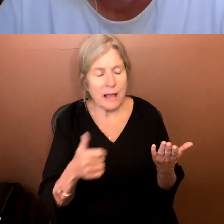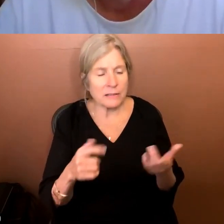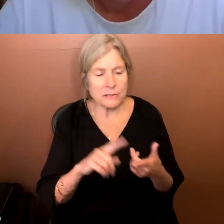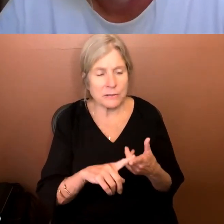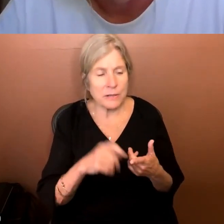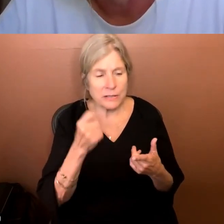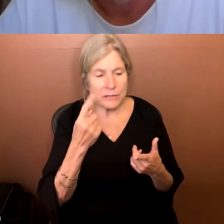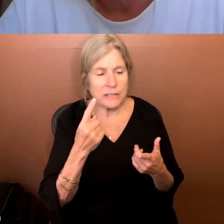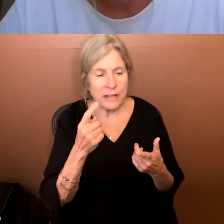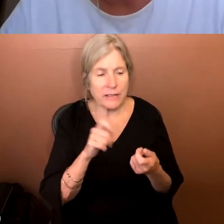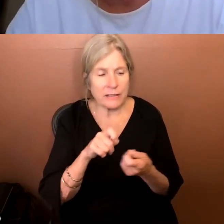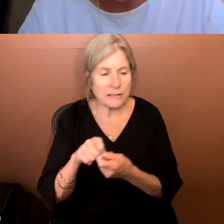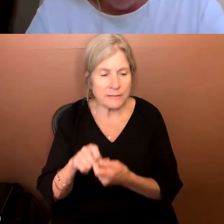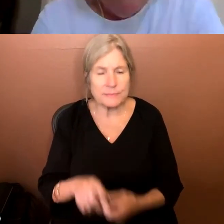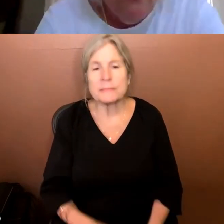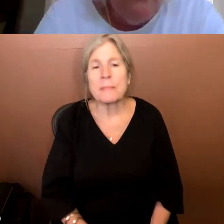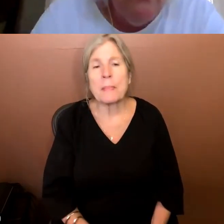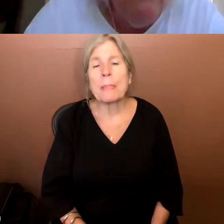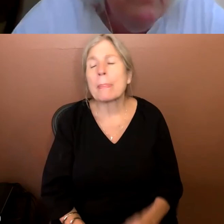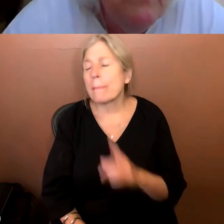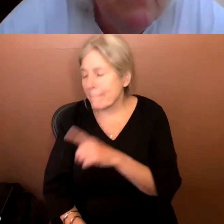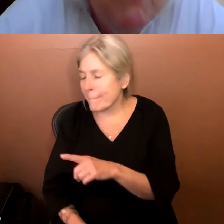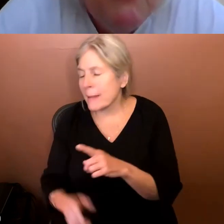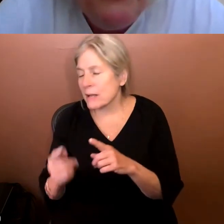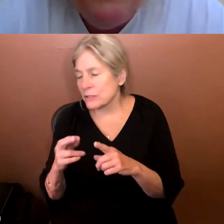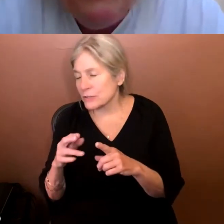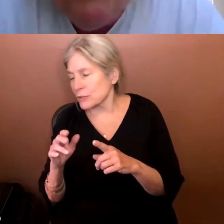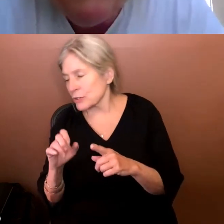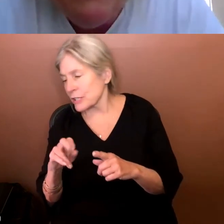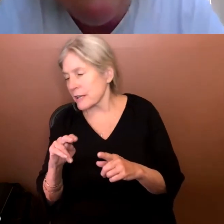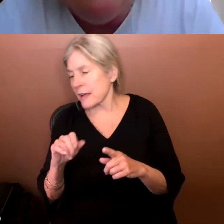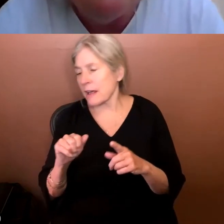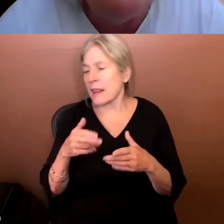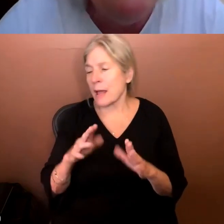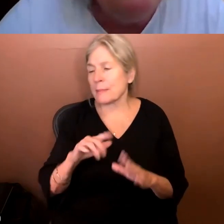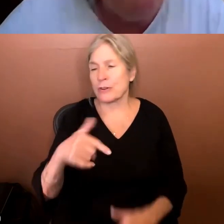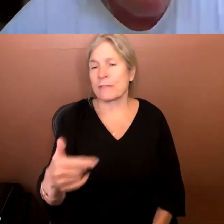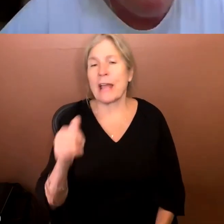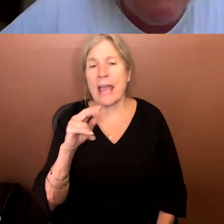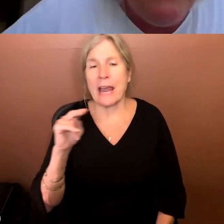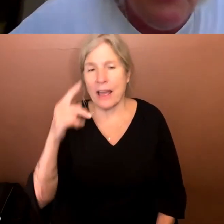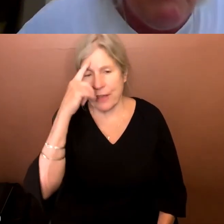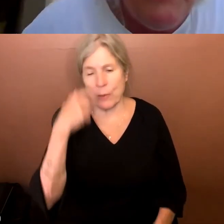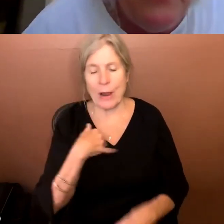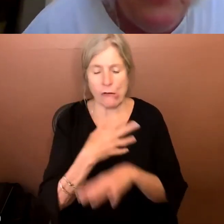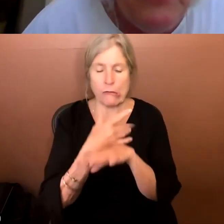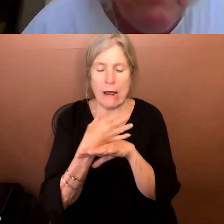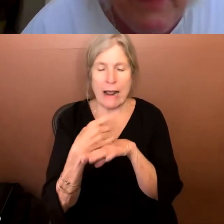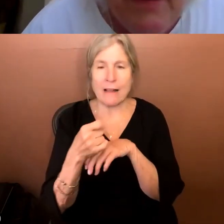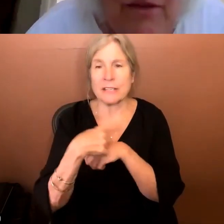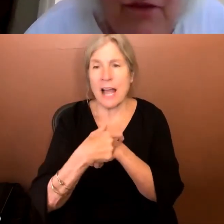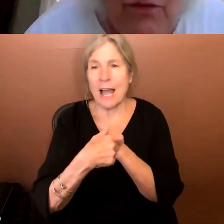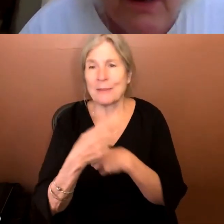Georgina Kleege: Okay. Turn it over to Ann. I think we're running out of time. Ann, if you want